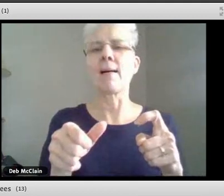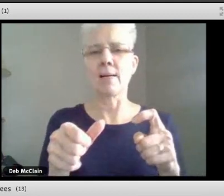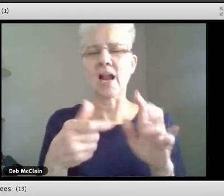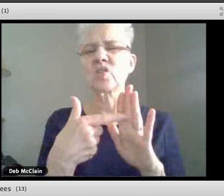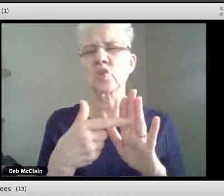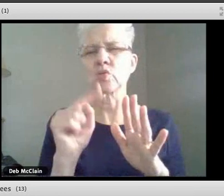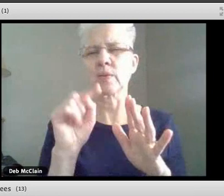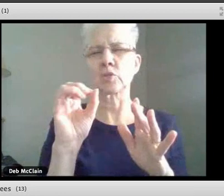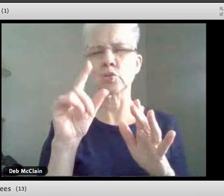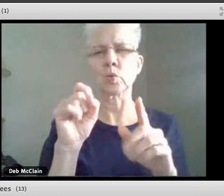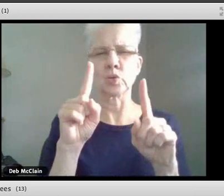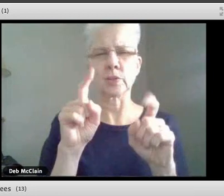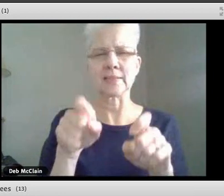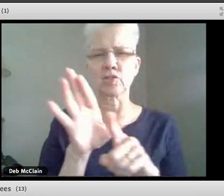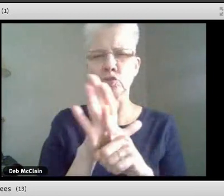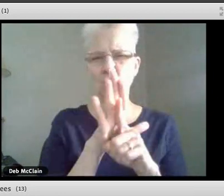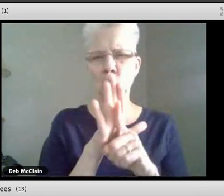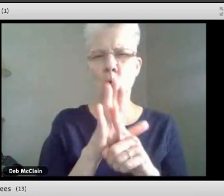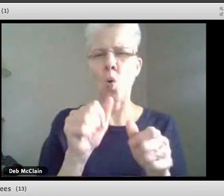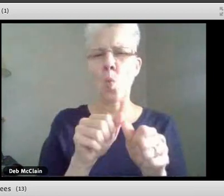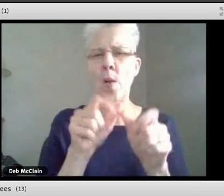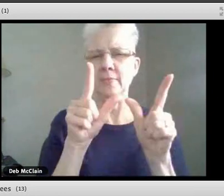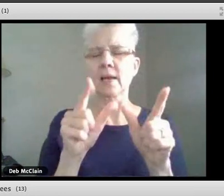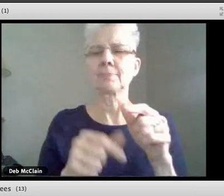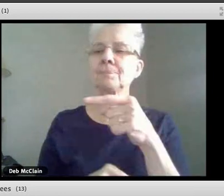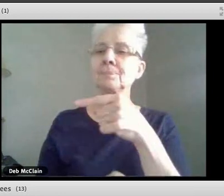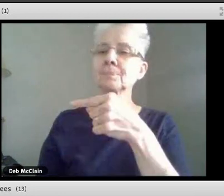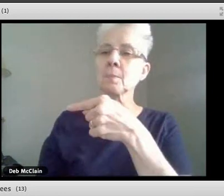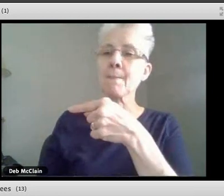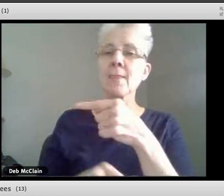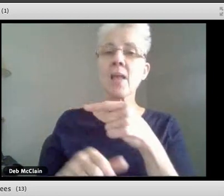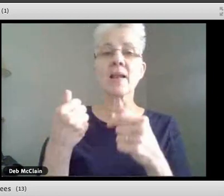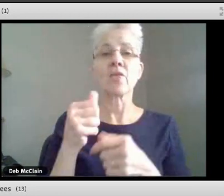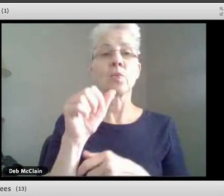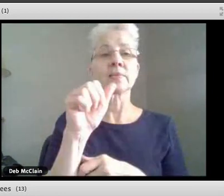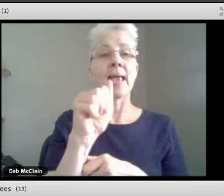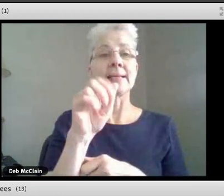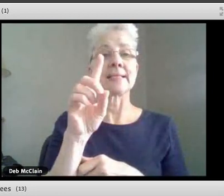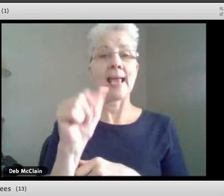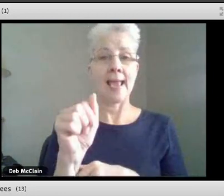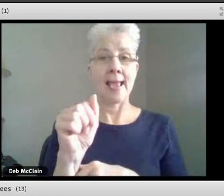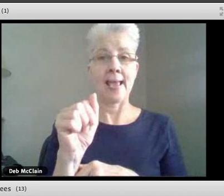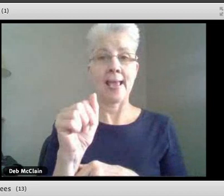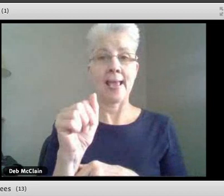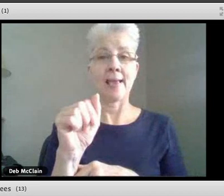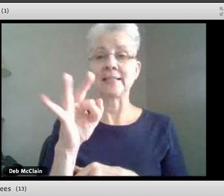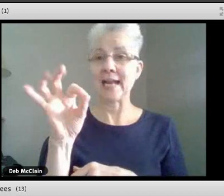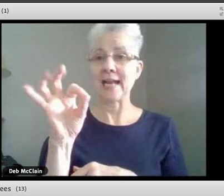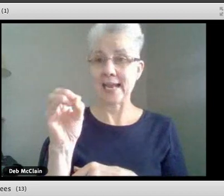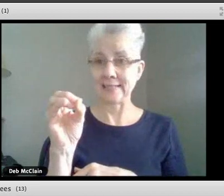So another one is the Americans With Disabilities Act of 1990. Again, there's a couple of titles